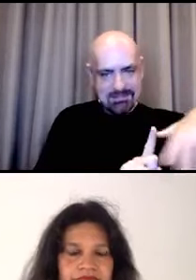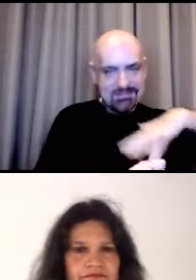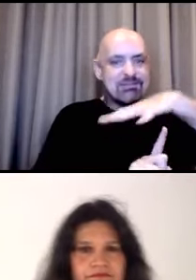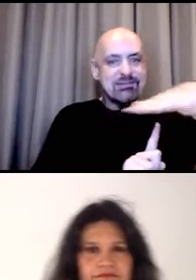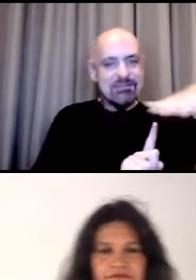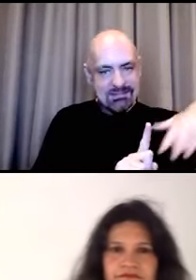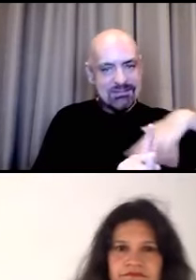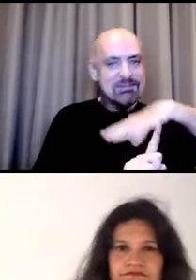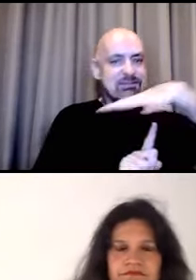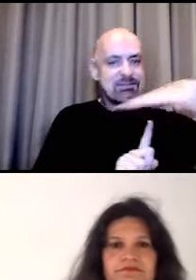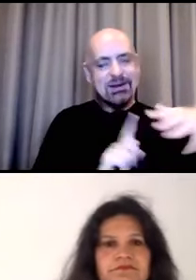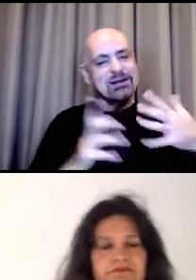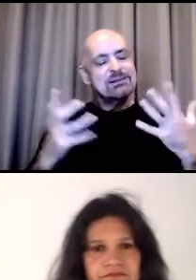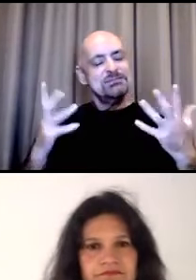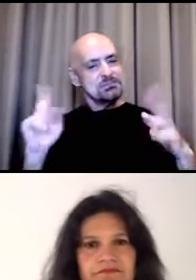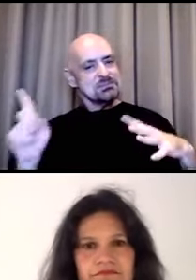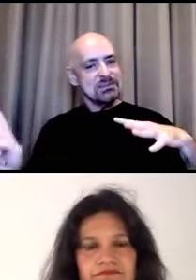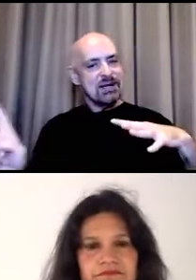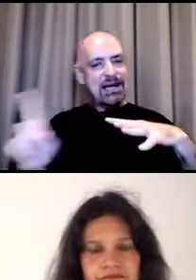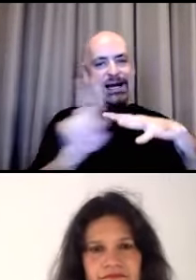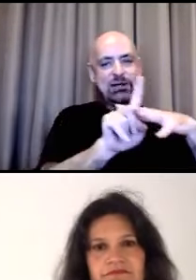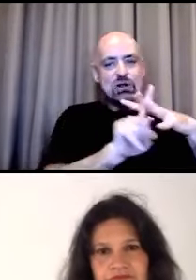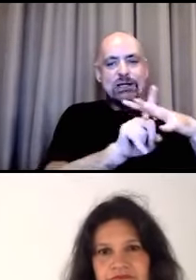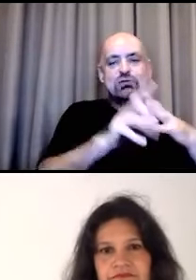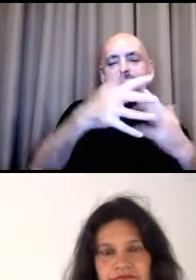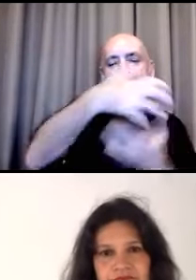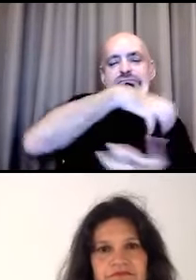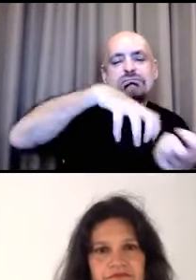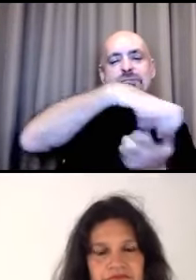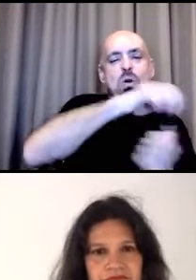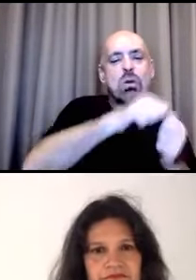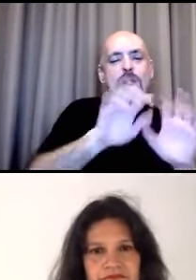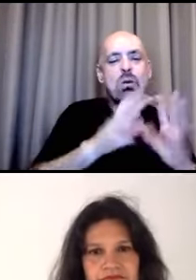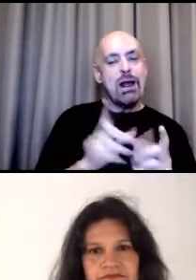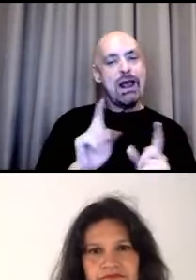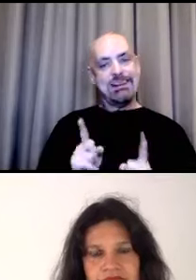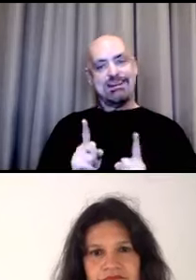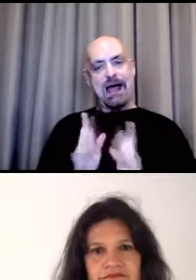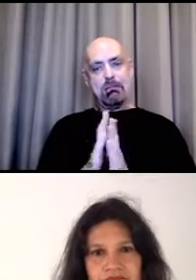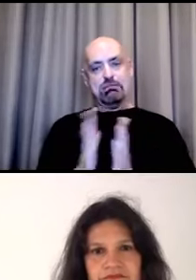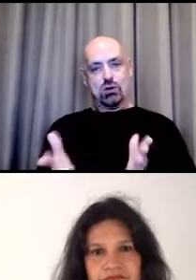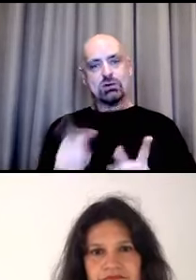individual rule yes? In fact in my first book I quote that sentence